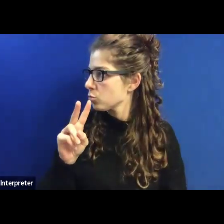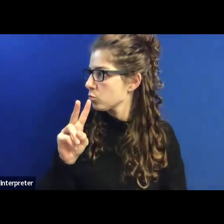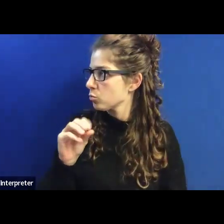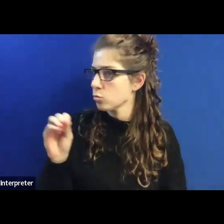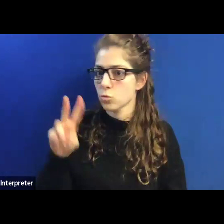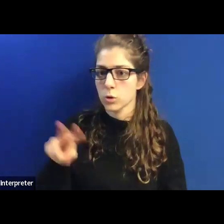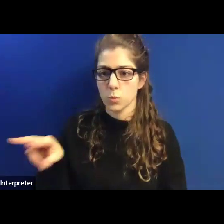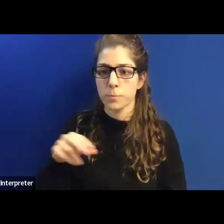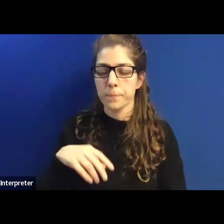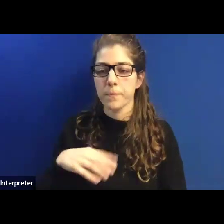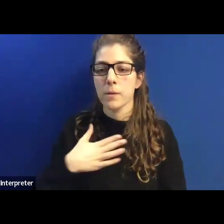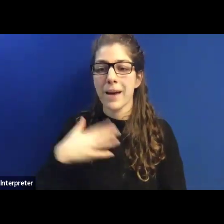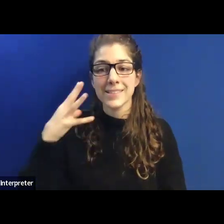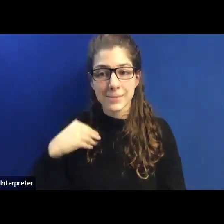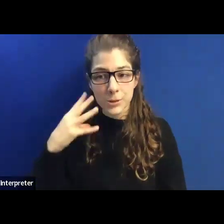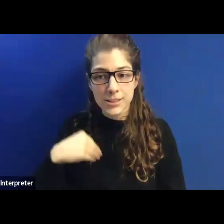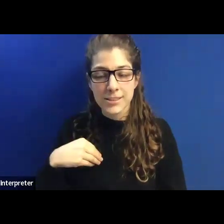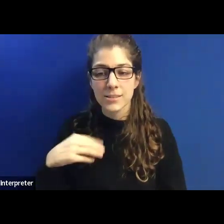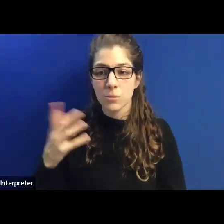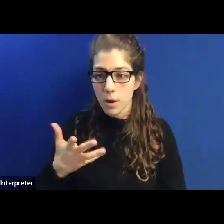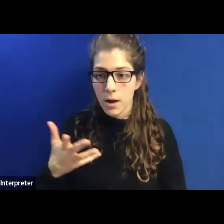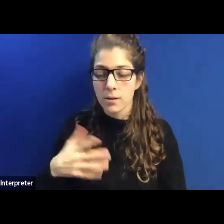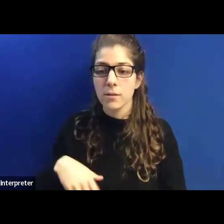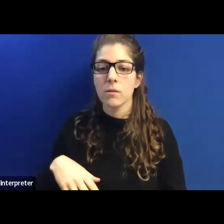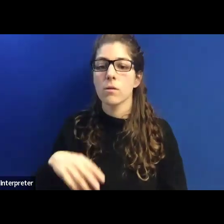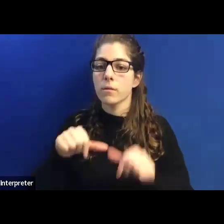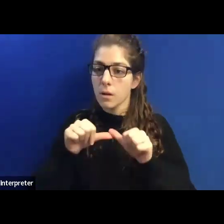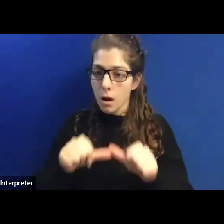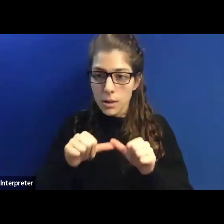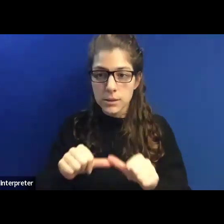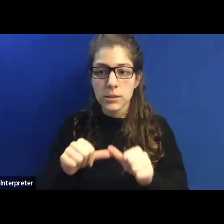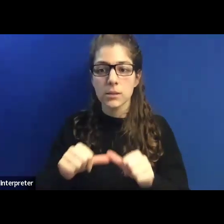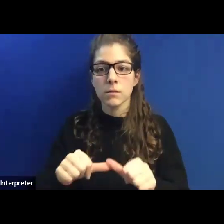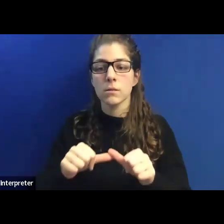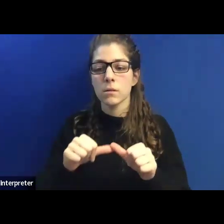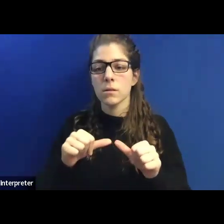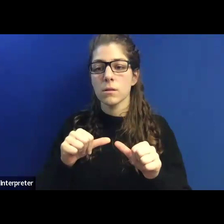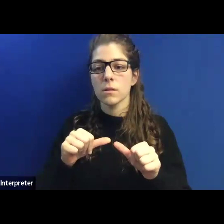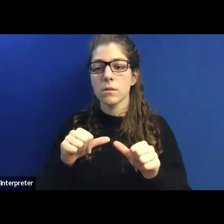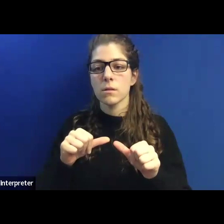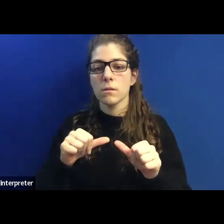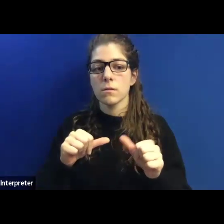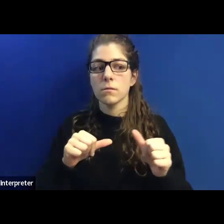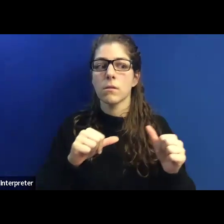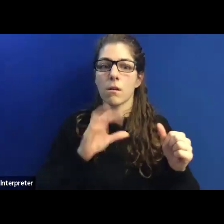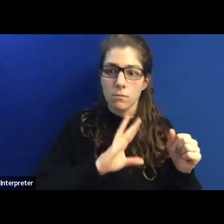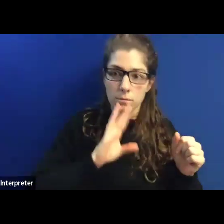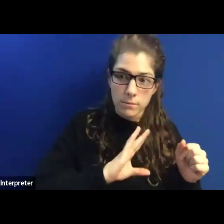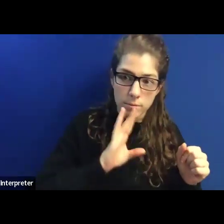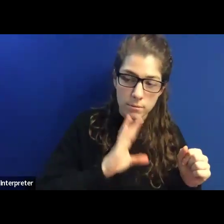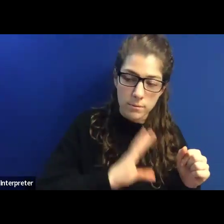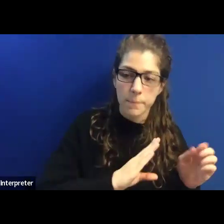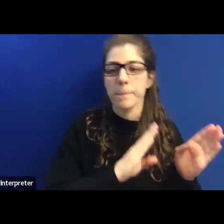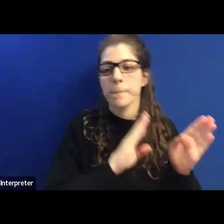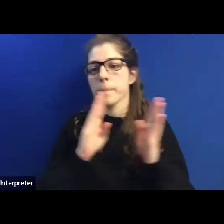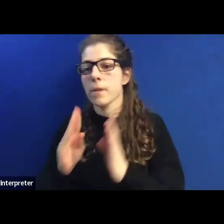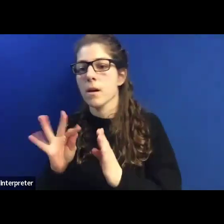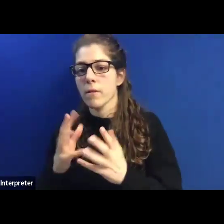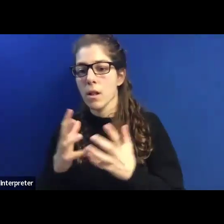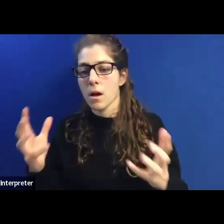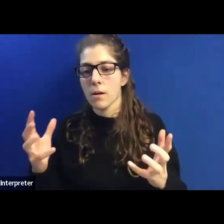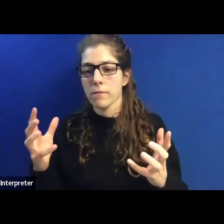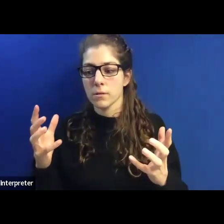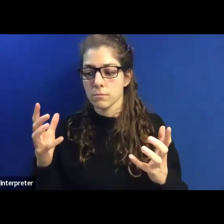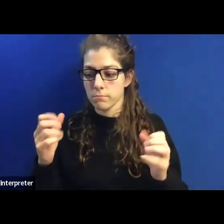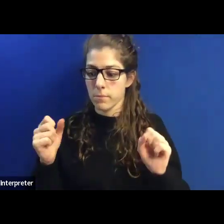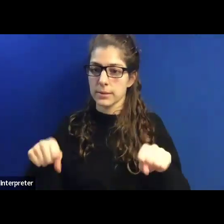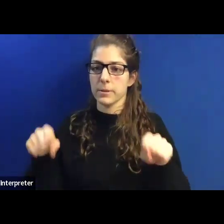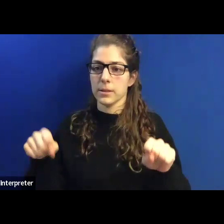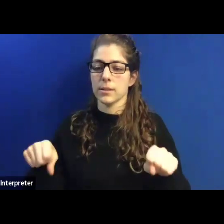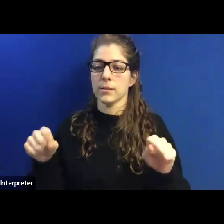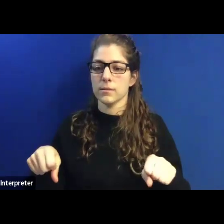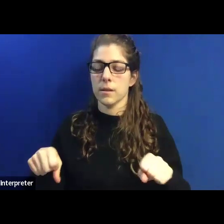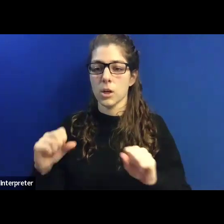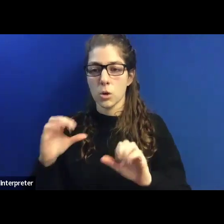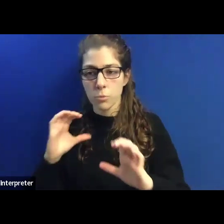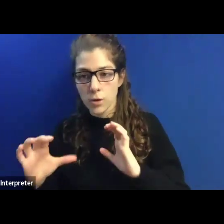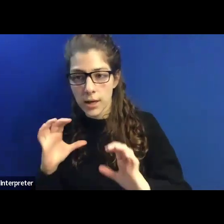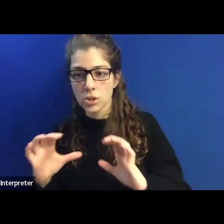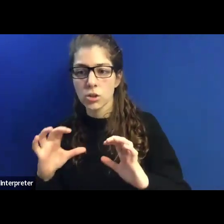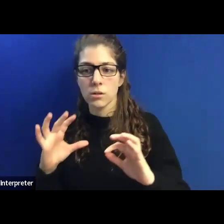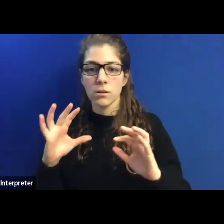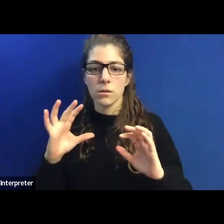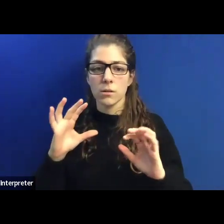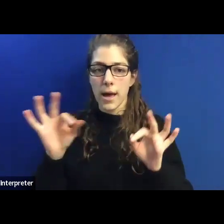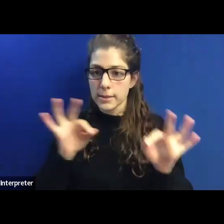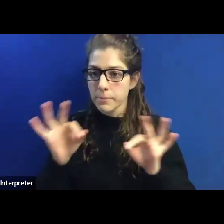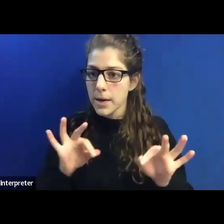My experience has been one of constant indignation on one hand. And also of the enormous possibilities that communication and explanation can provide.